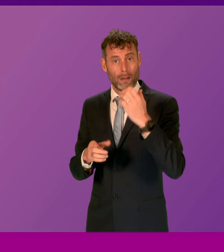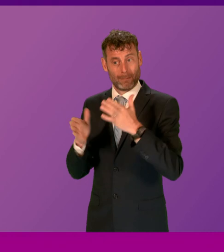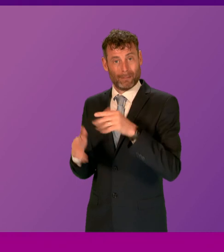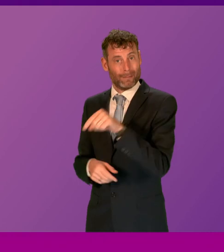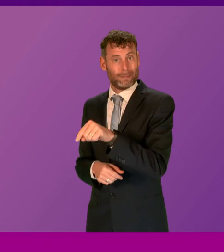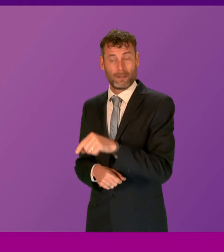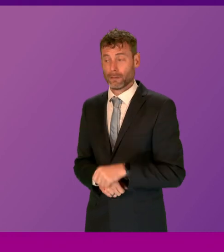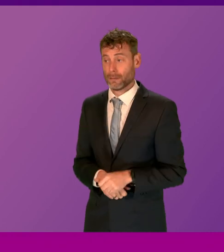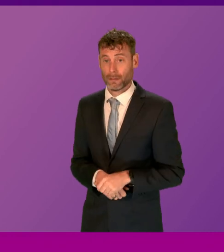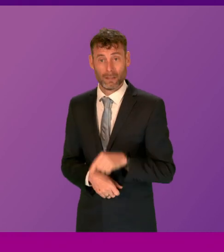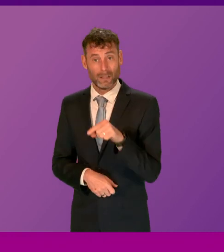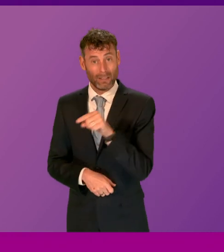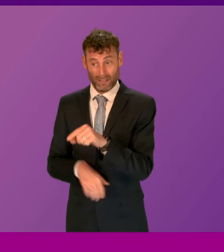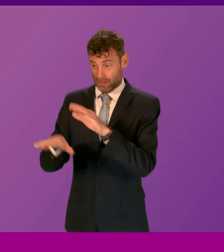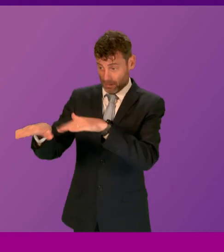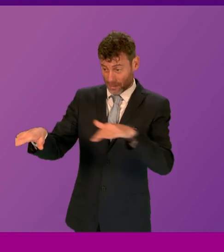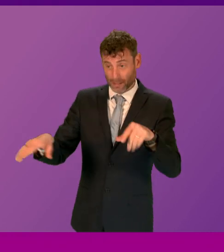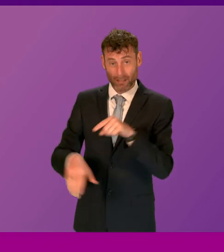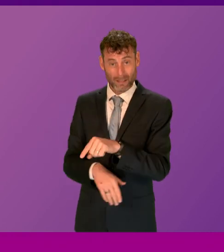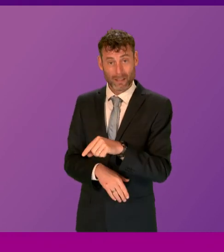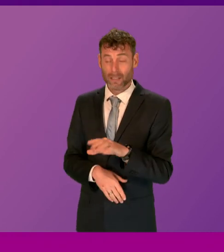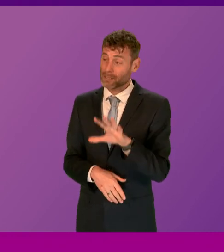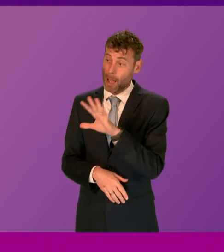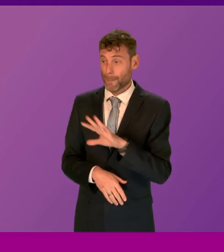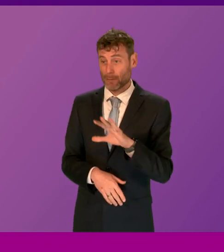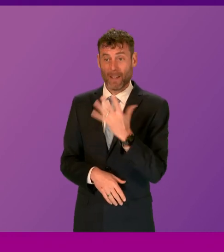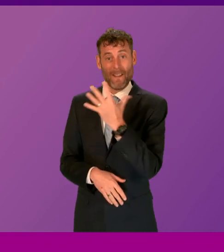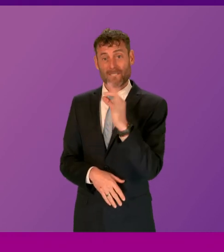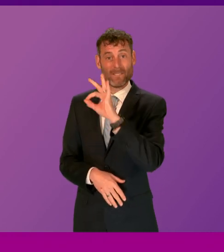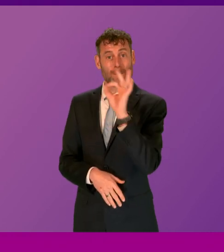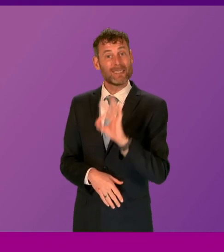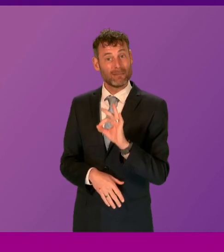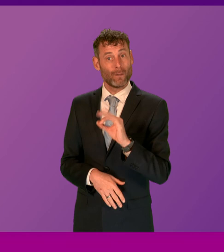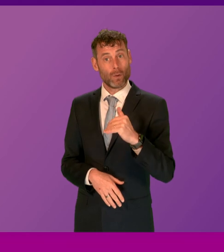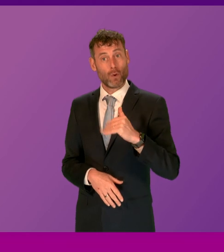“up to half of the north-east’s fleet of ambulances … stuck in one place and unable